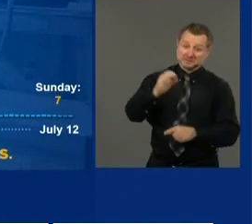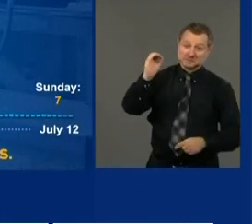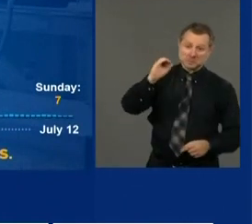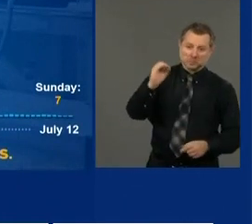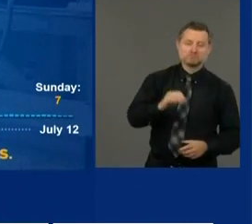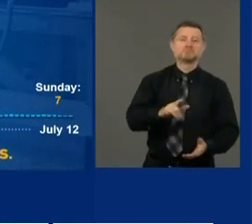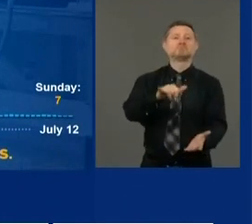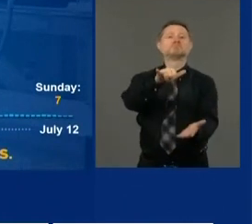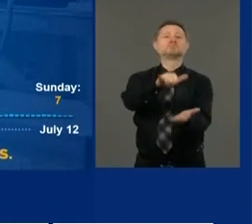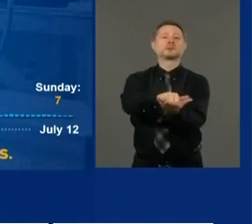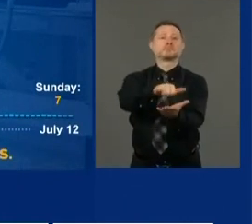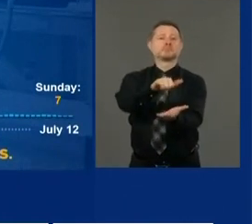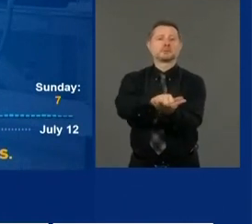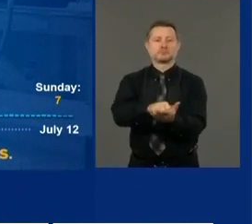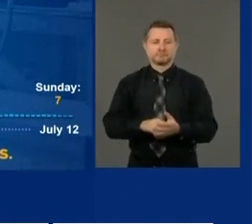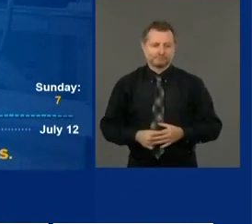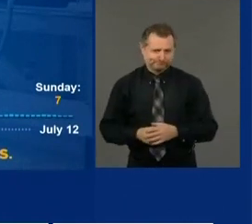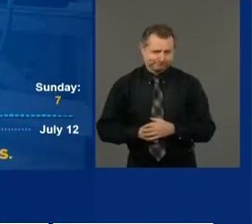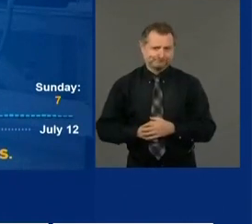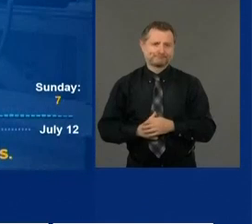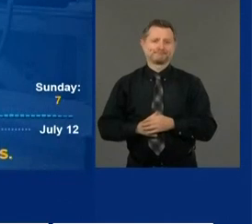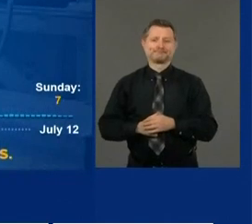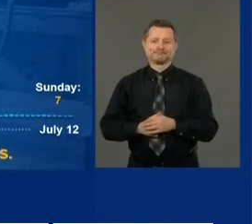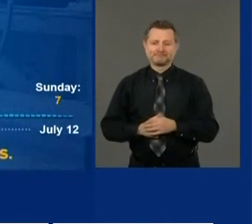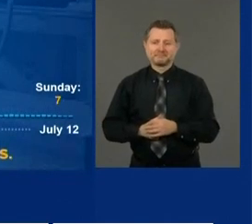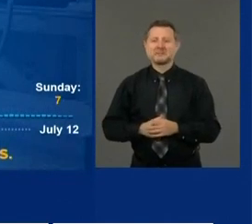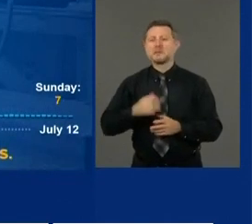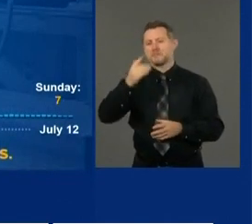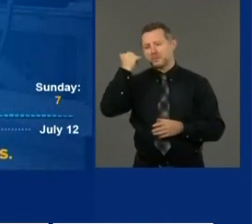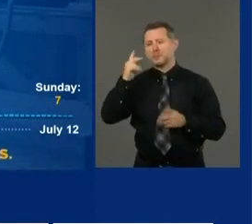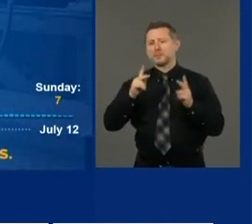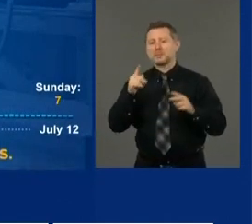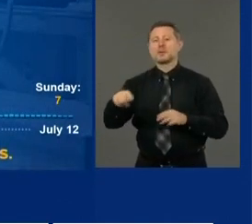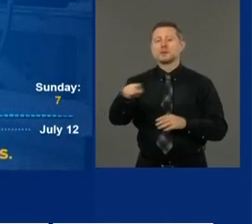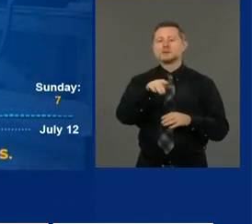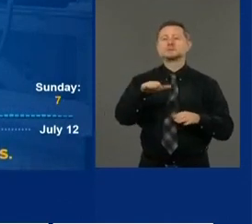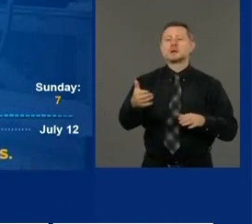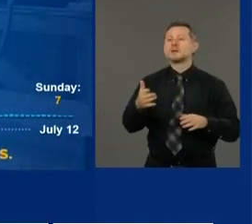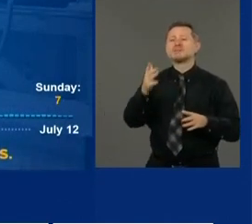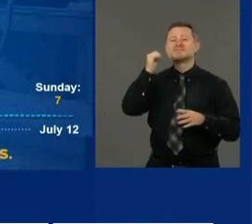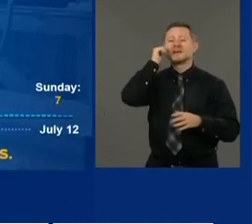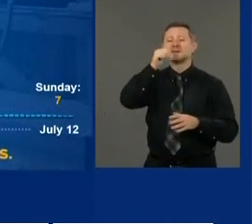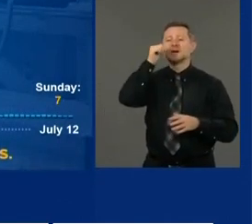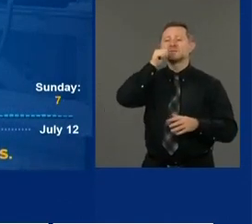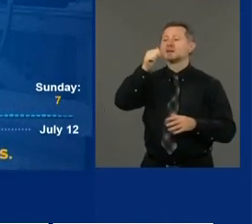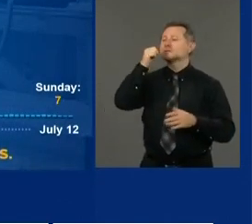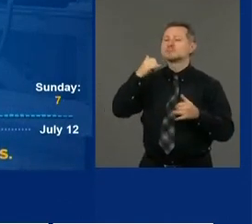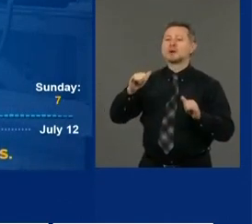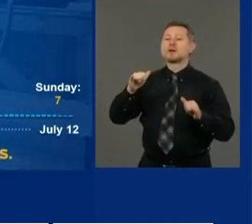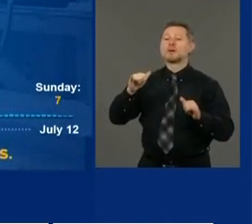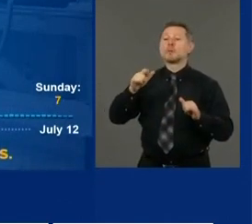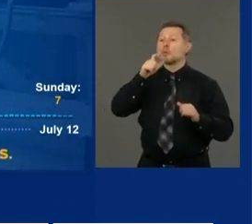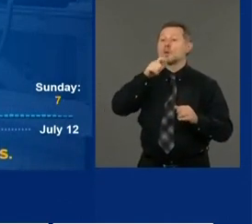EXPERTS SAY TO ME YOU WILL